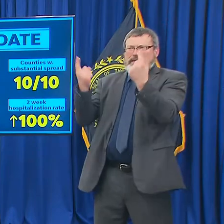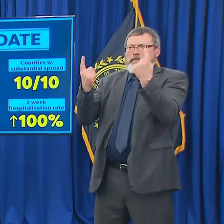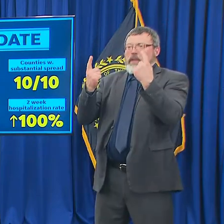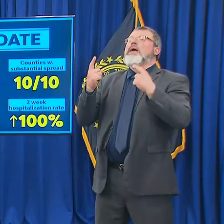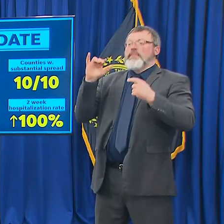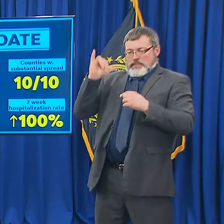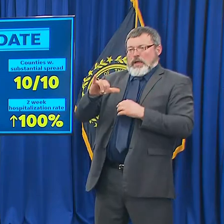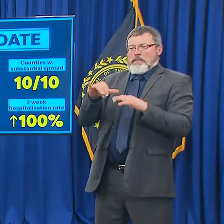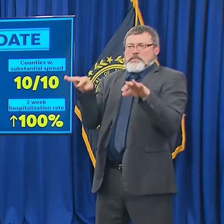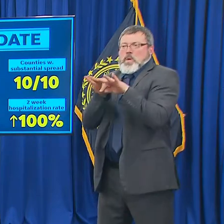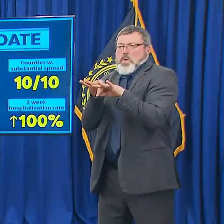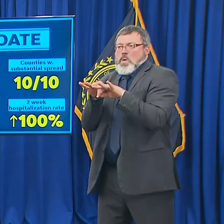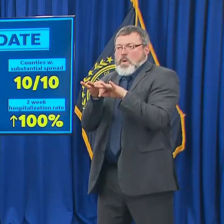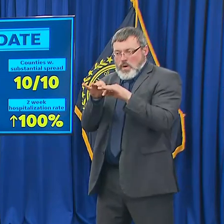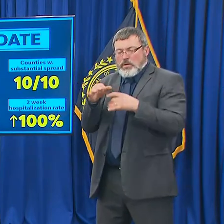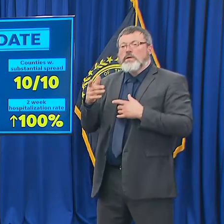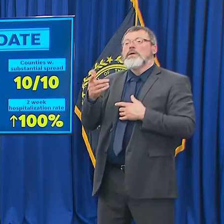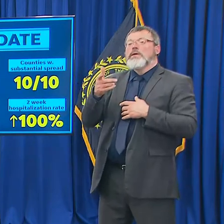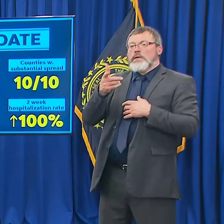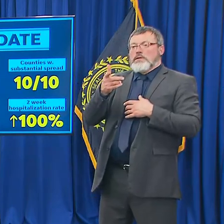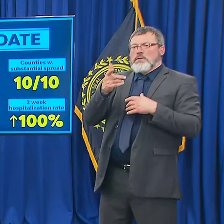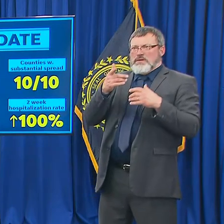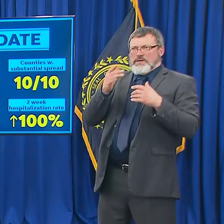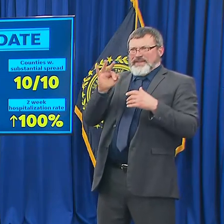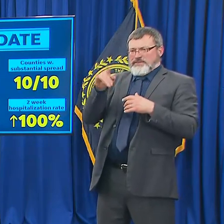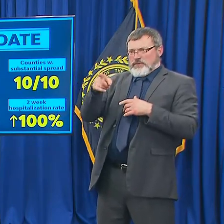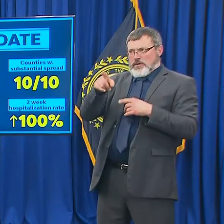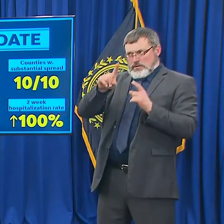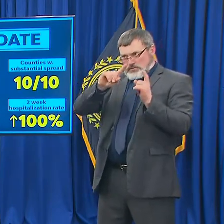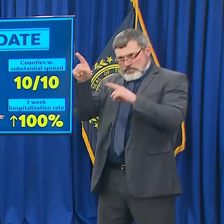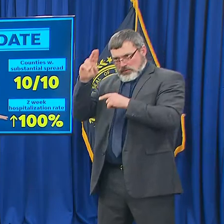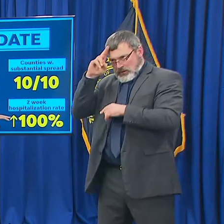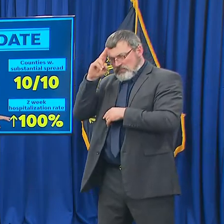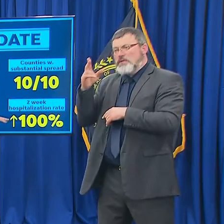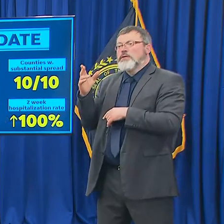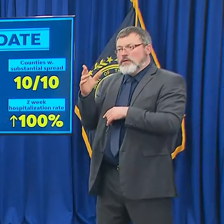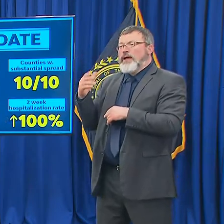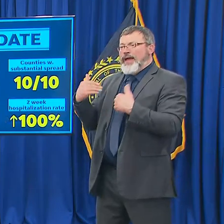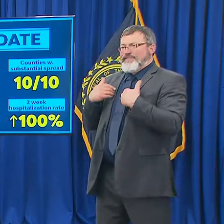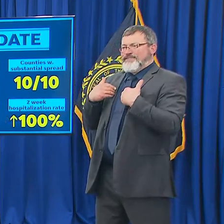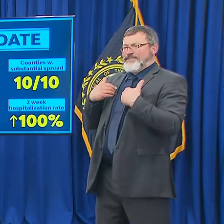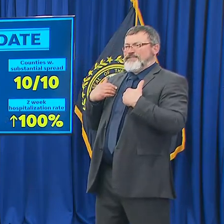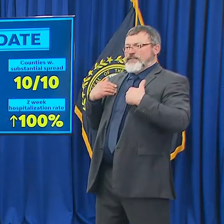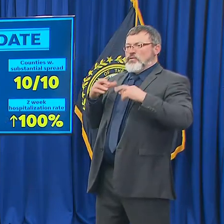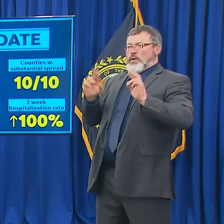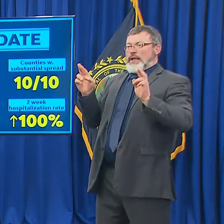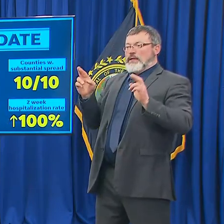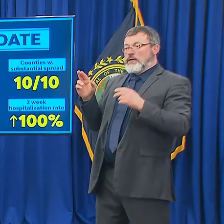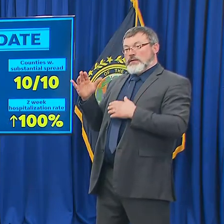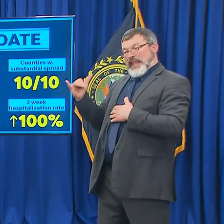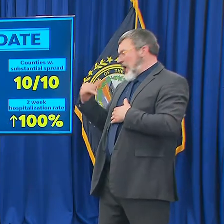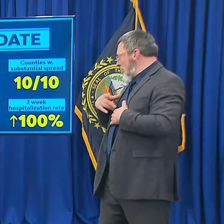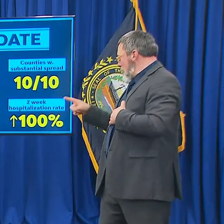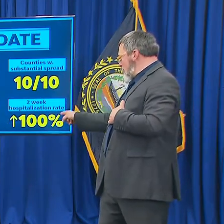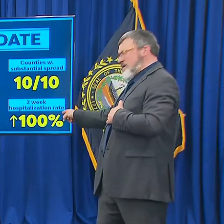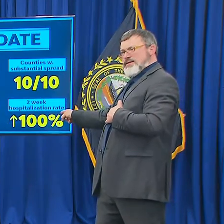Overall if there is a there are rules already in place to guidance documents that mandate Mass. Those are the rules that the specific rules